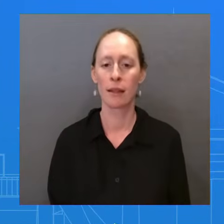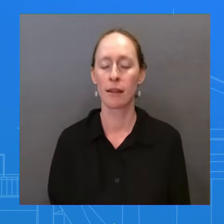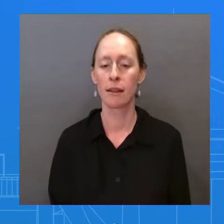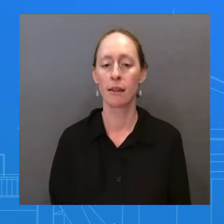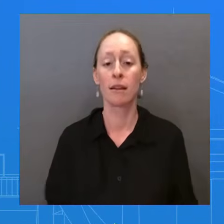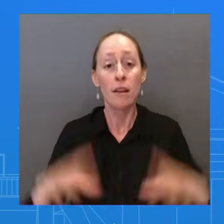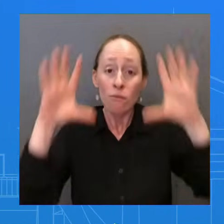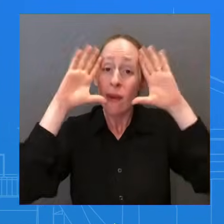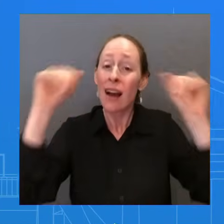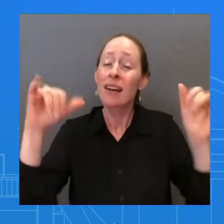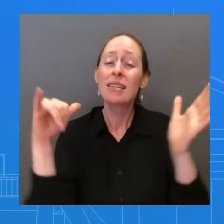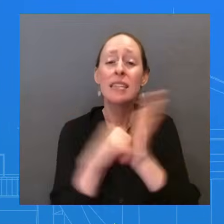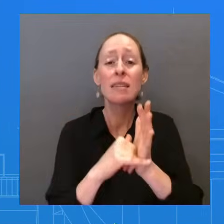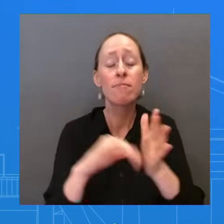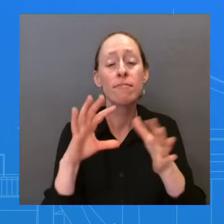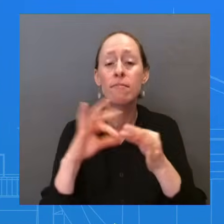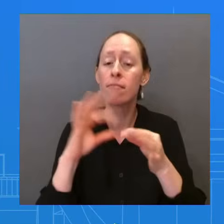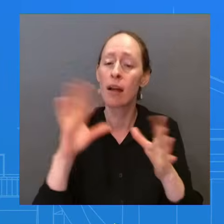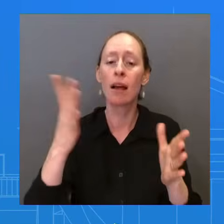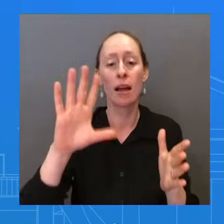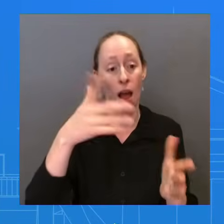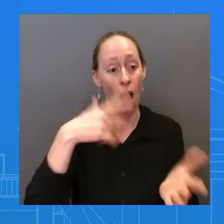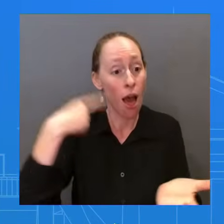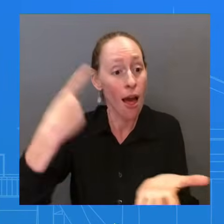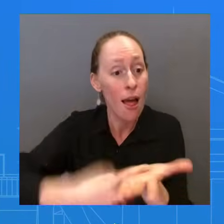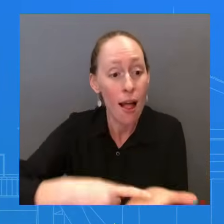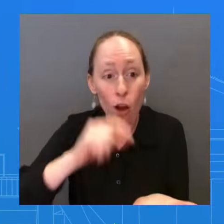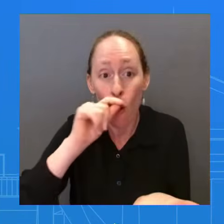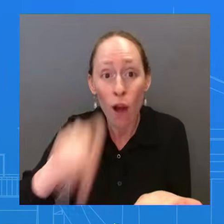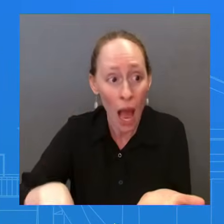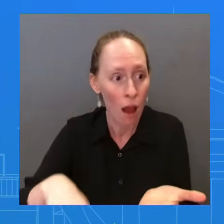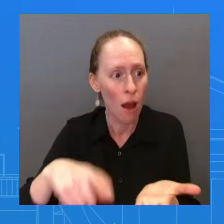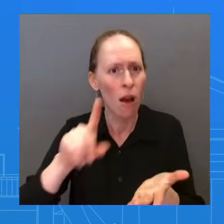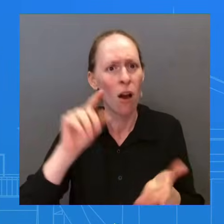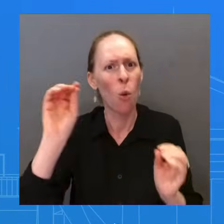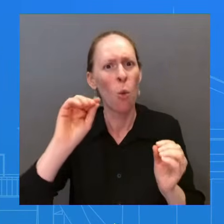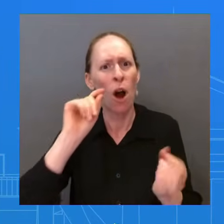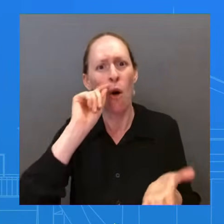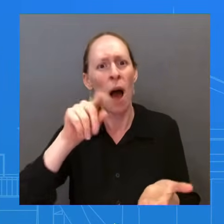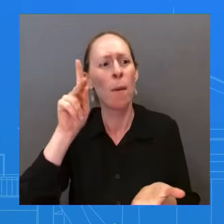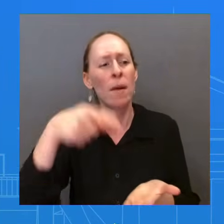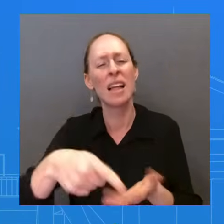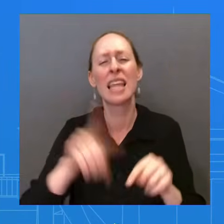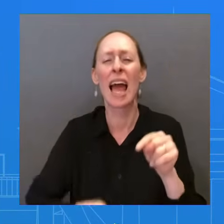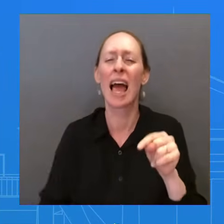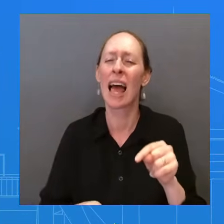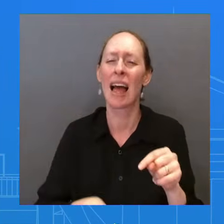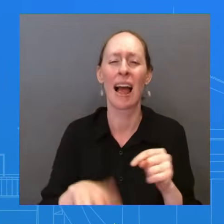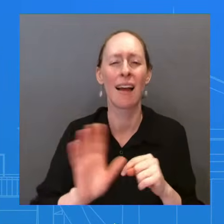that can be moved forward. But where and when, or even if,